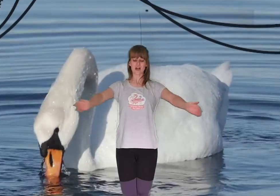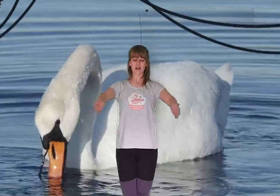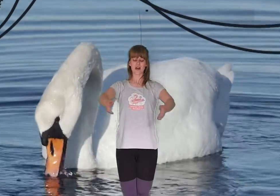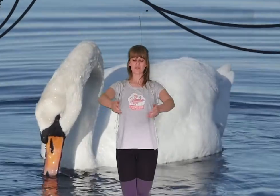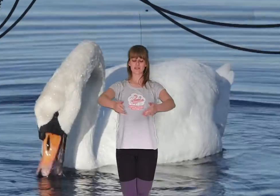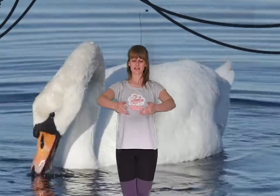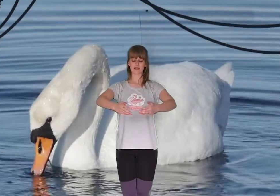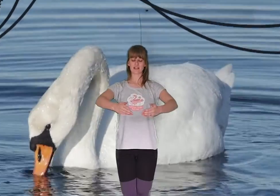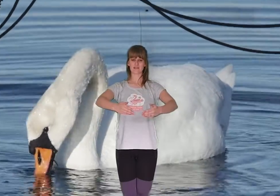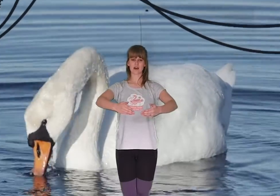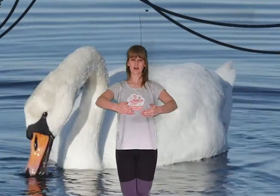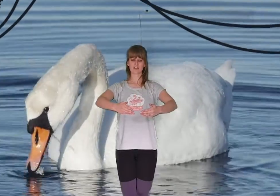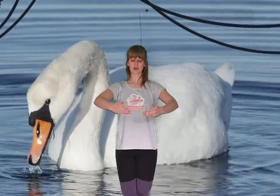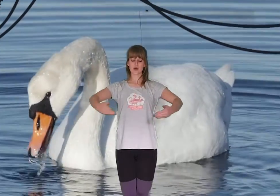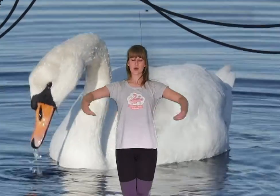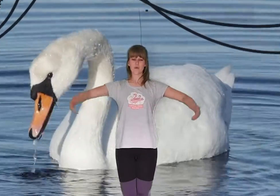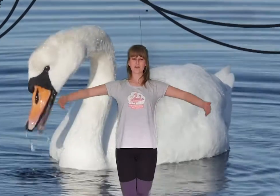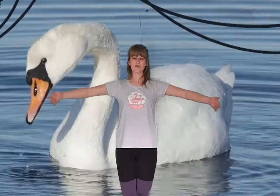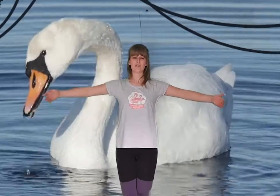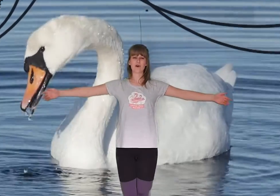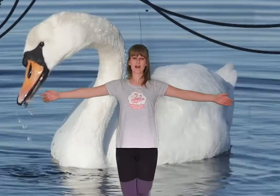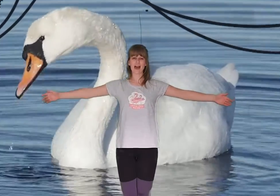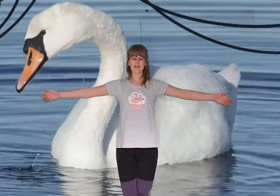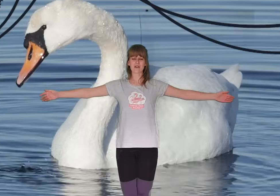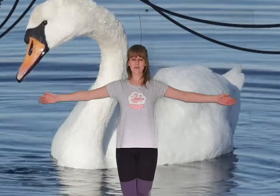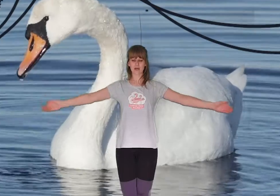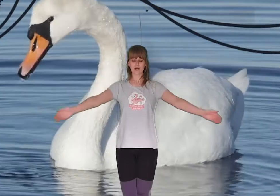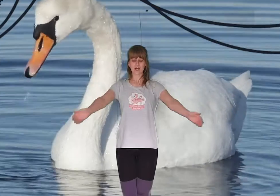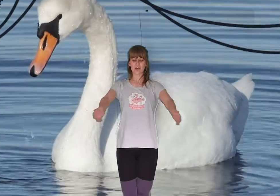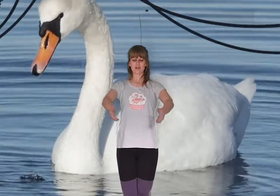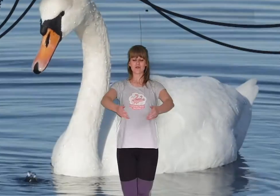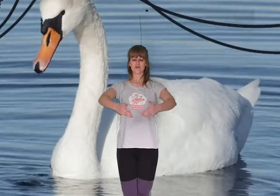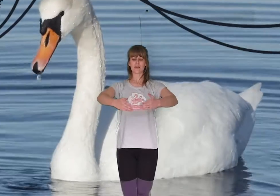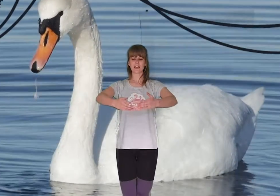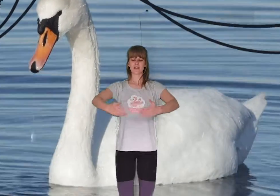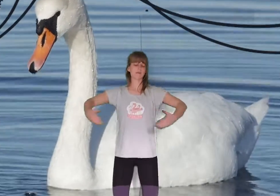closing into first. When you've got the hang of that one you can make it even